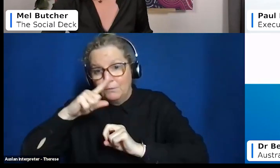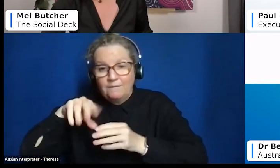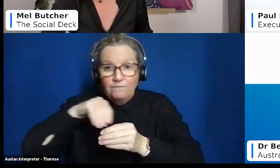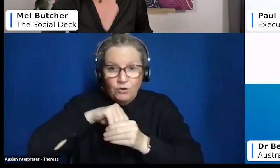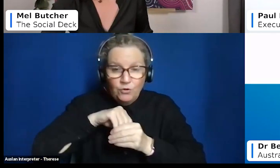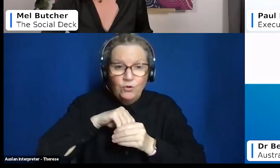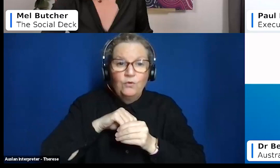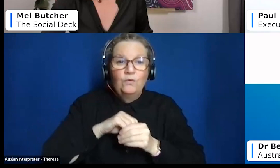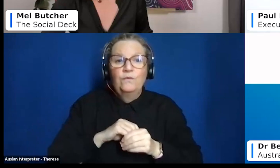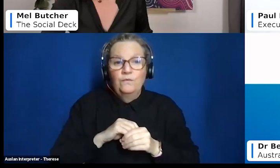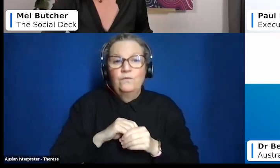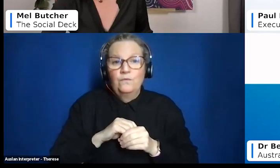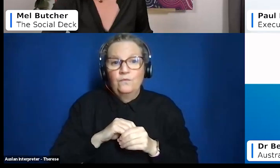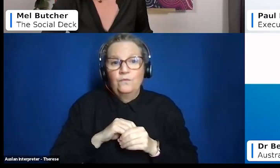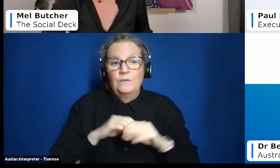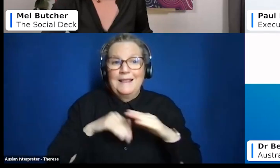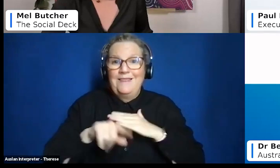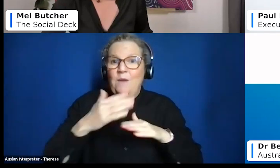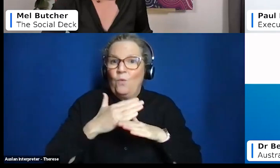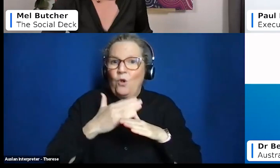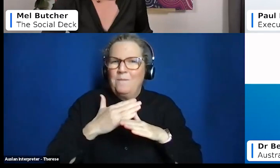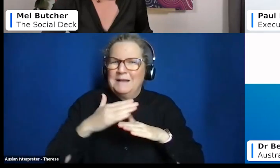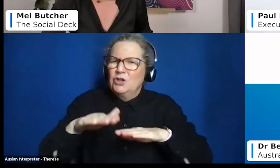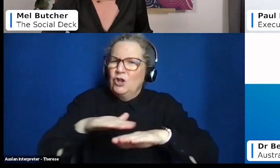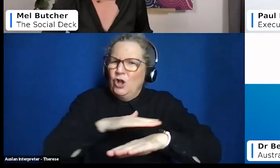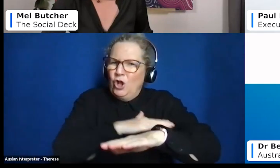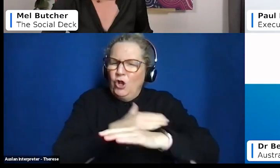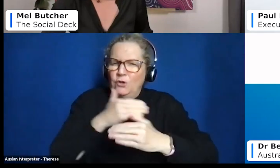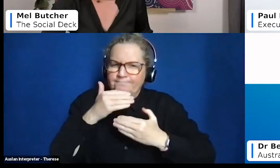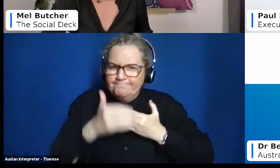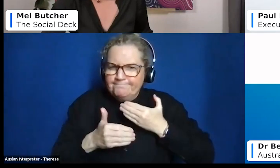are involved in that work to have an asset